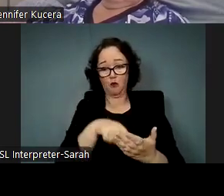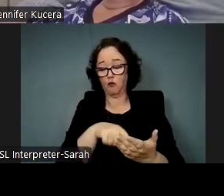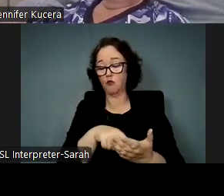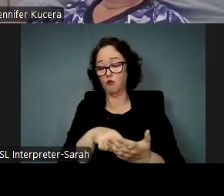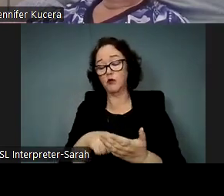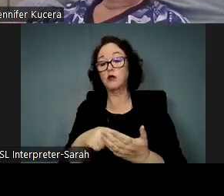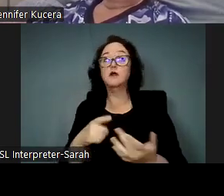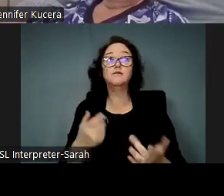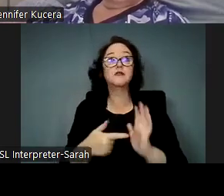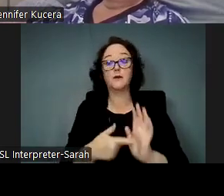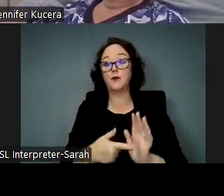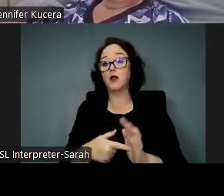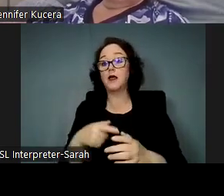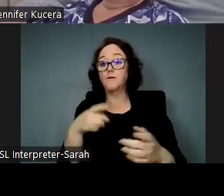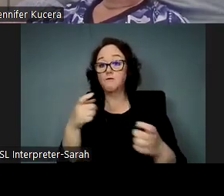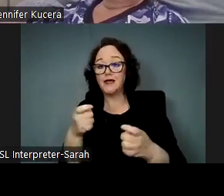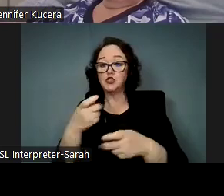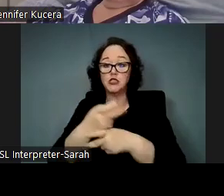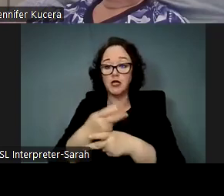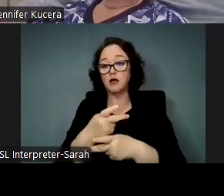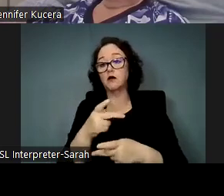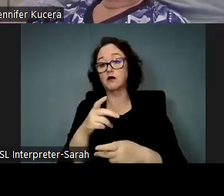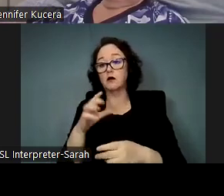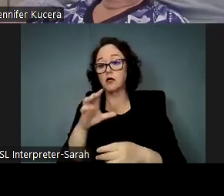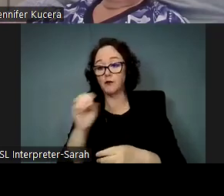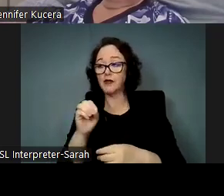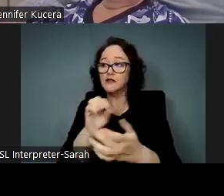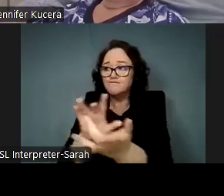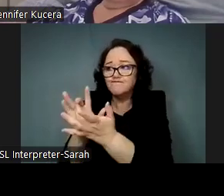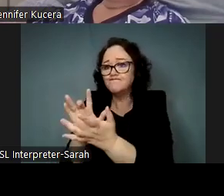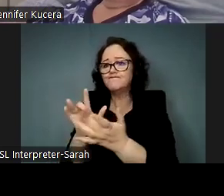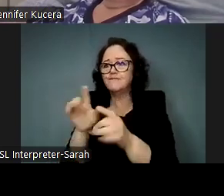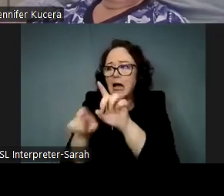companies to ask them different questions, especially about how